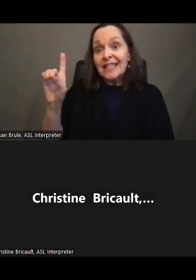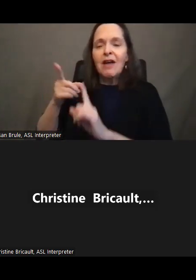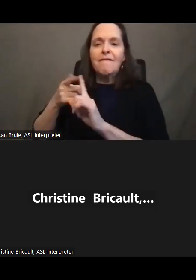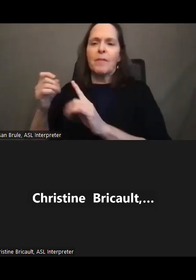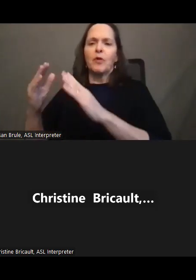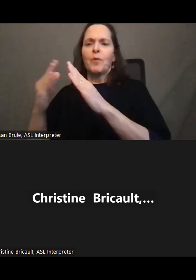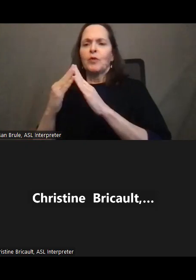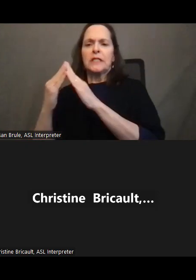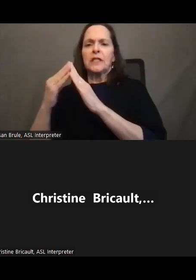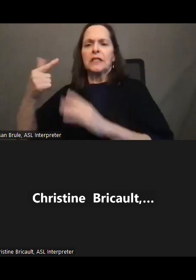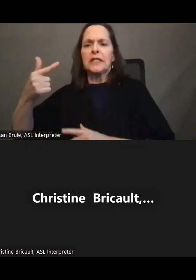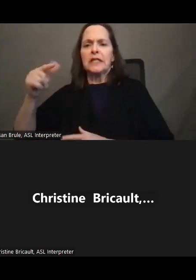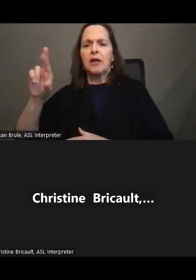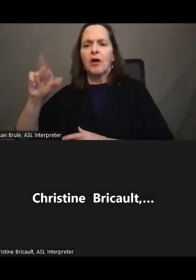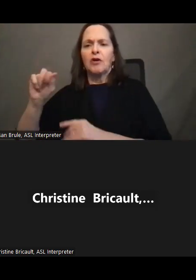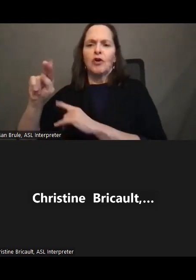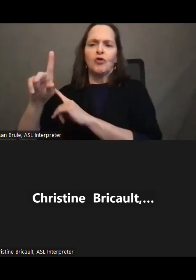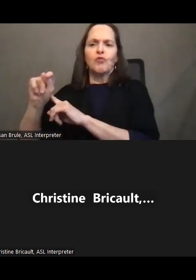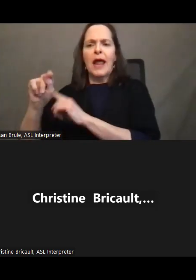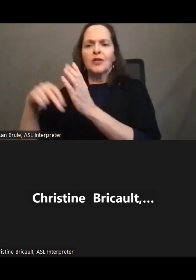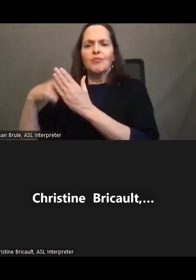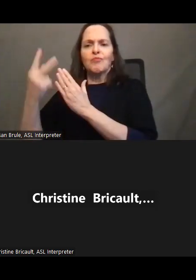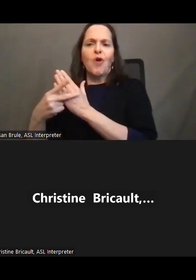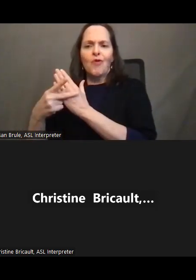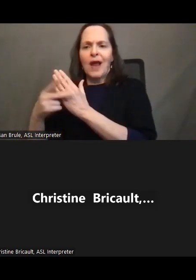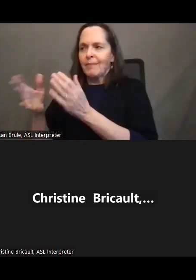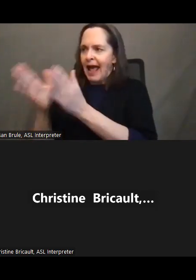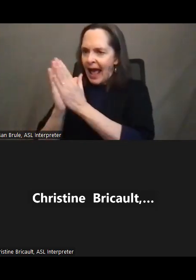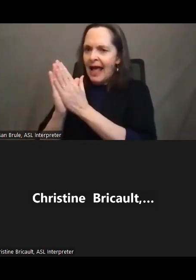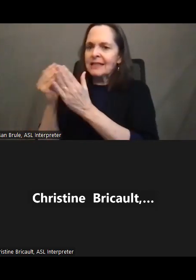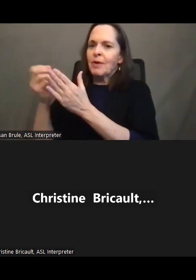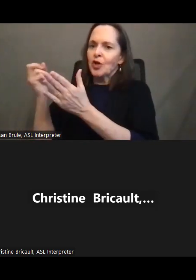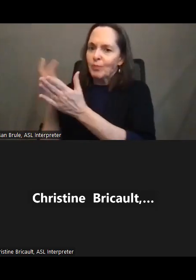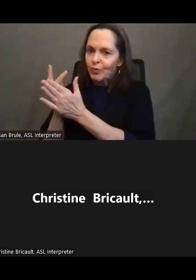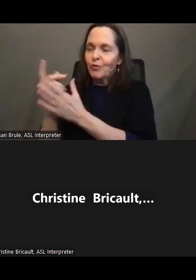So something to keep in mind if you are short on cash. We've got some enthusiastic messages.